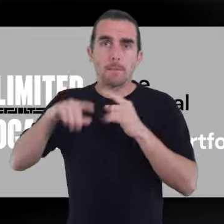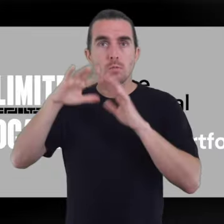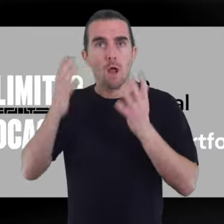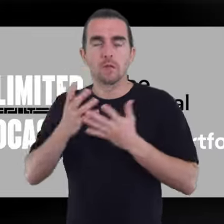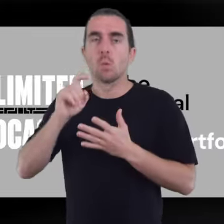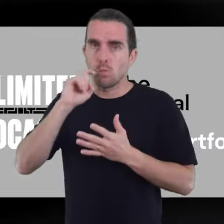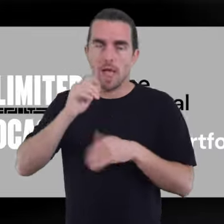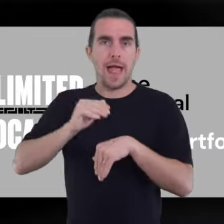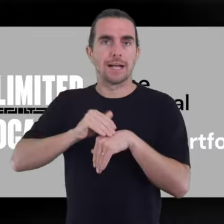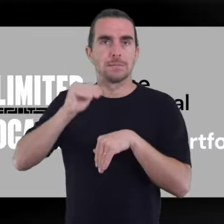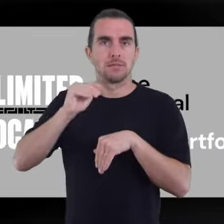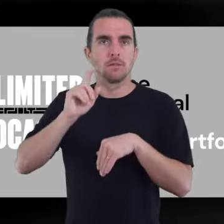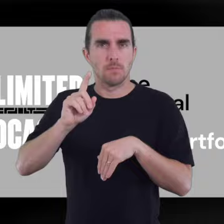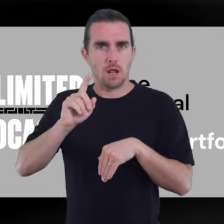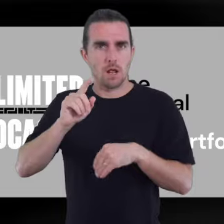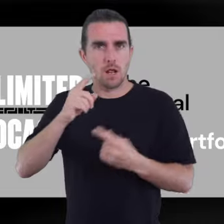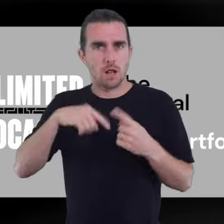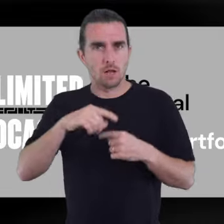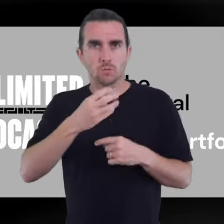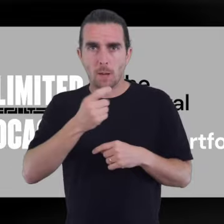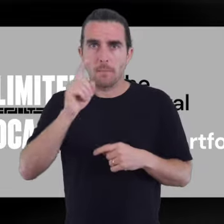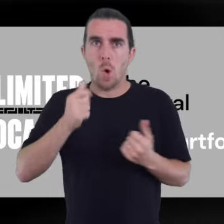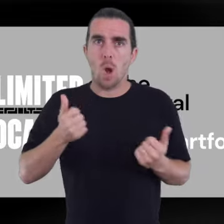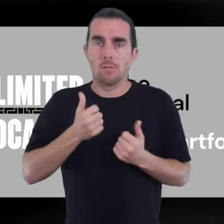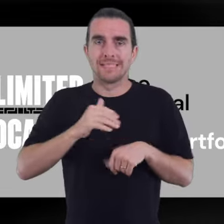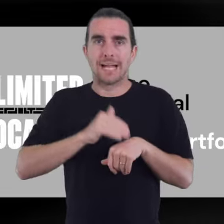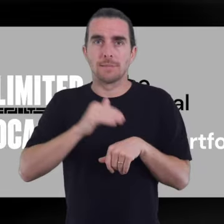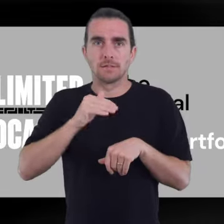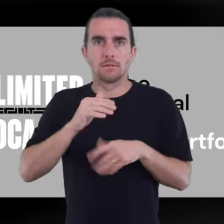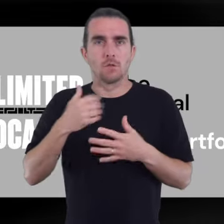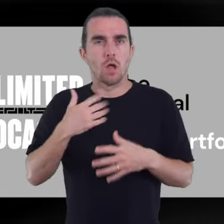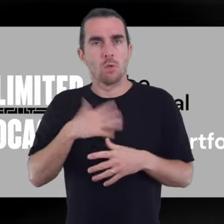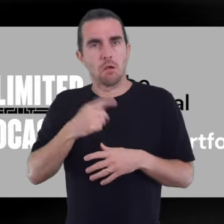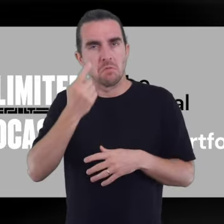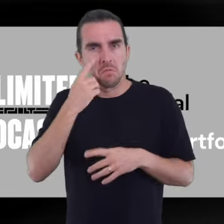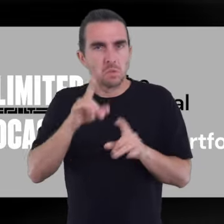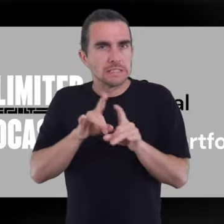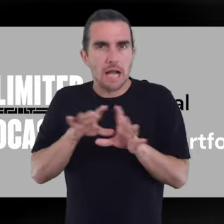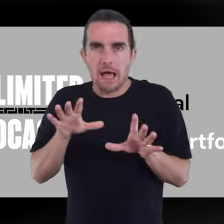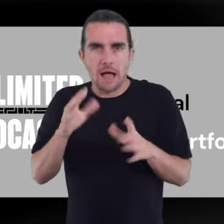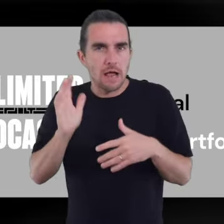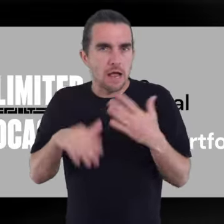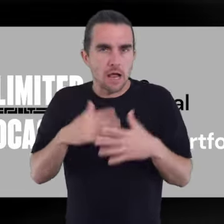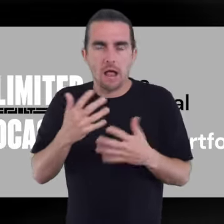but obviously, some people are already being impacted, and I guess I wanted to take a look at like